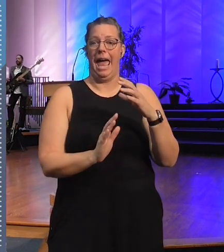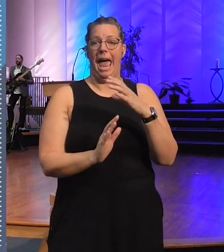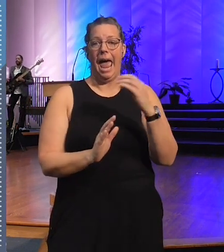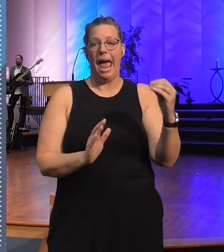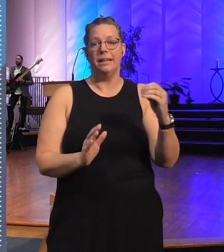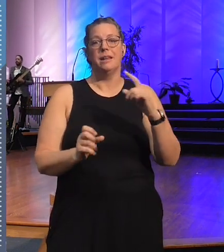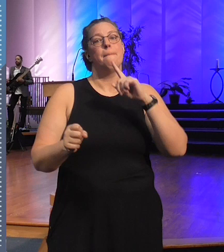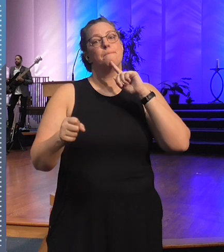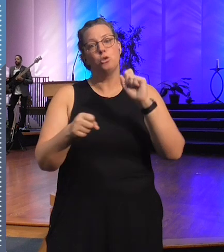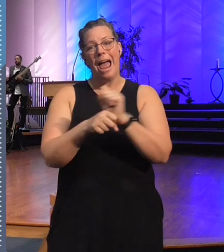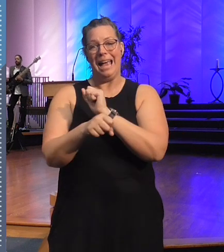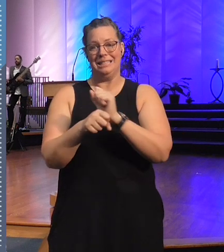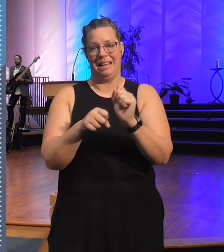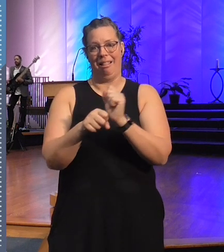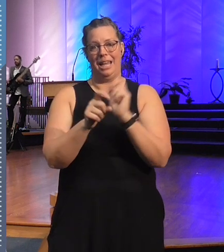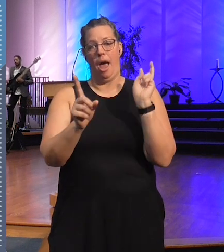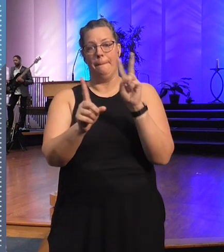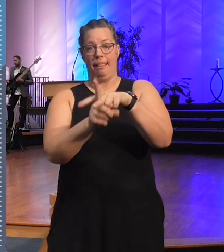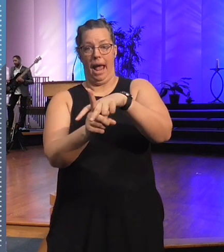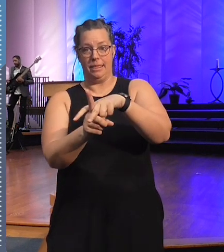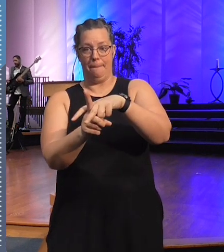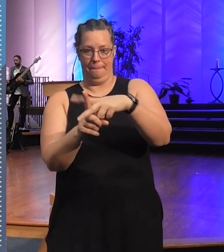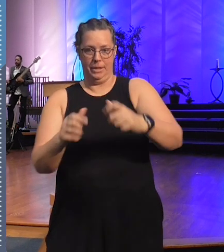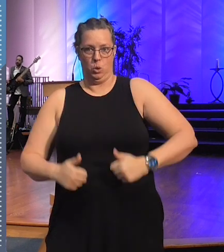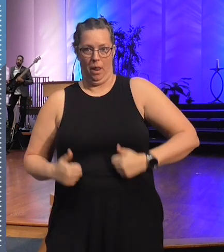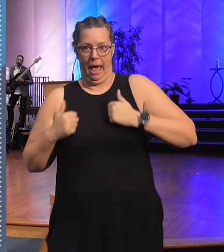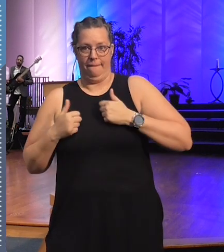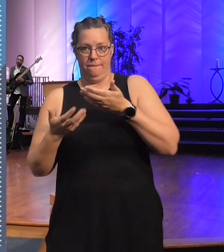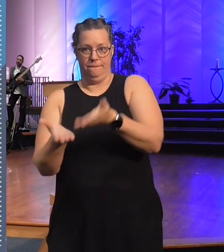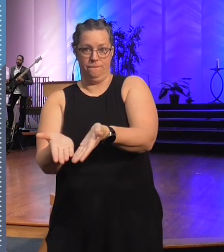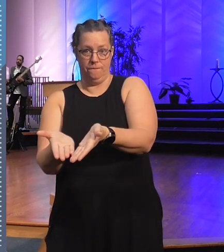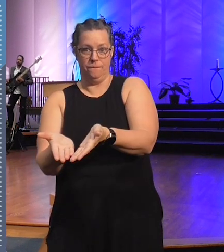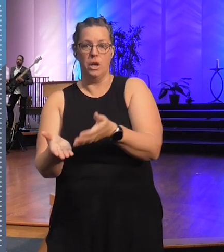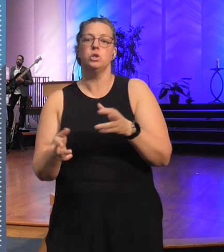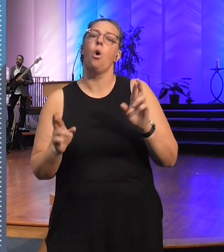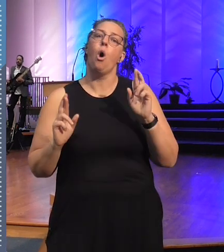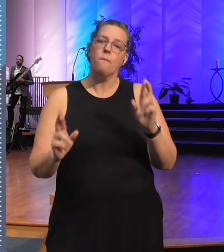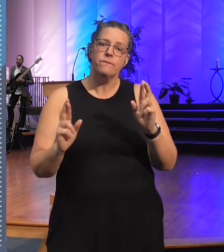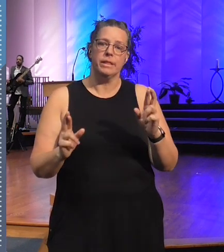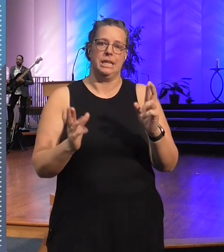your life so I hope you'll join me and the other ministers in one of our classes coming up thank